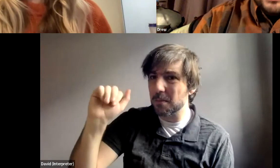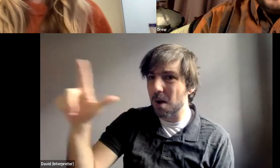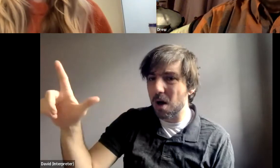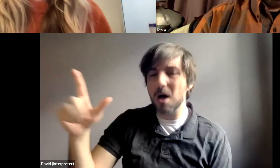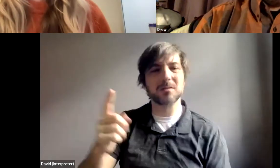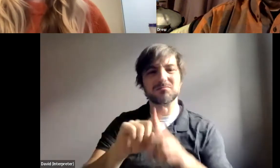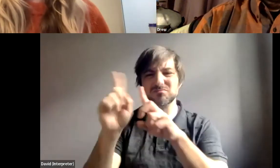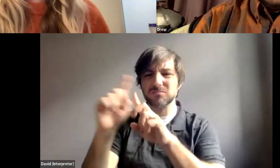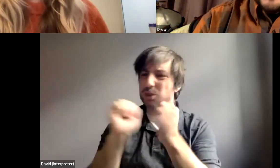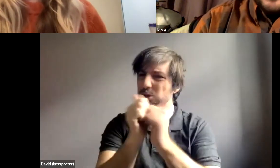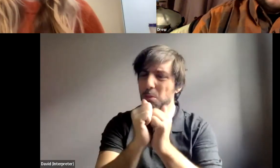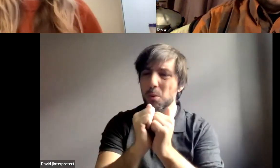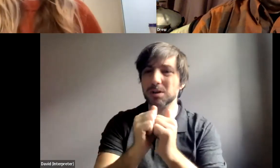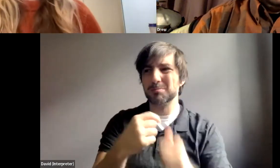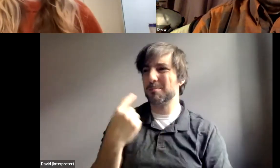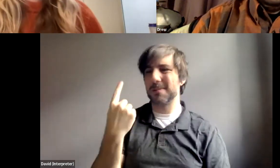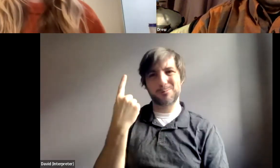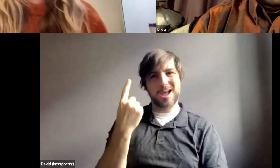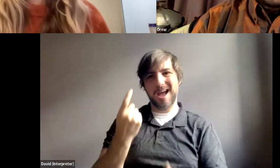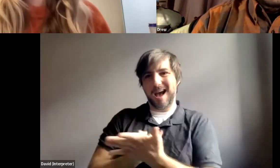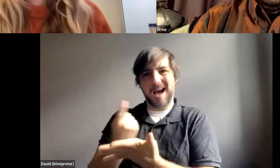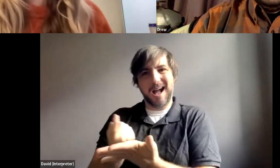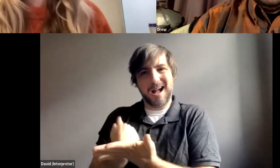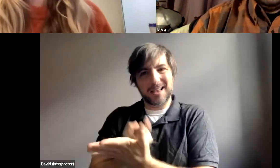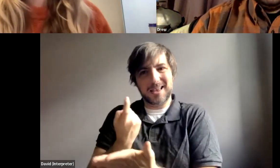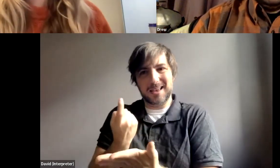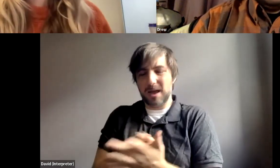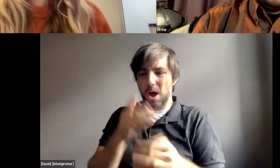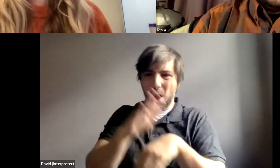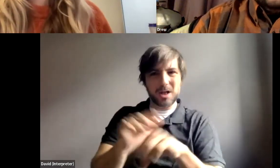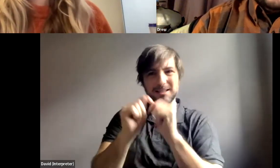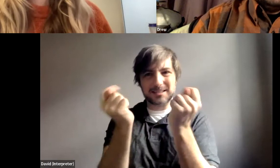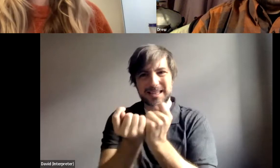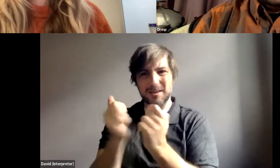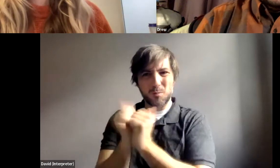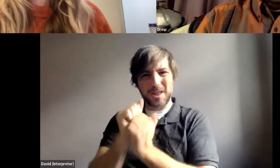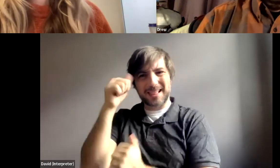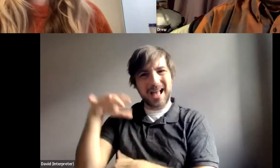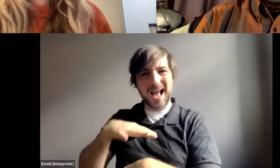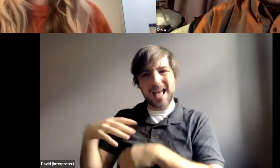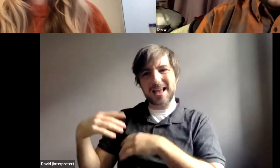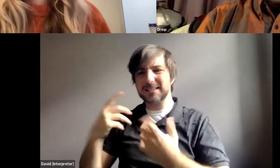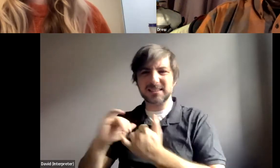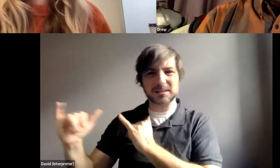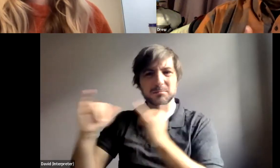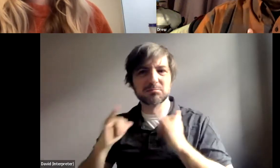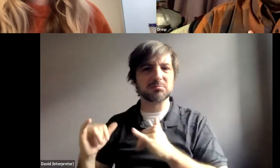a team with a bunch of guys. It's a different kind of bond. I think that